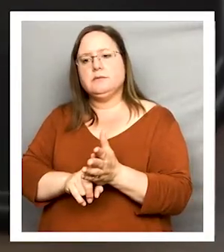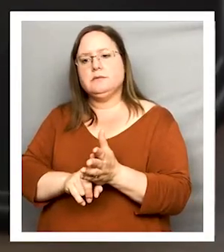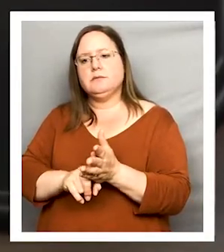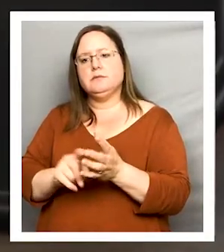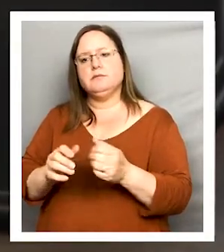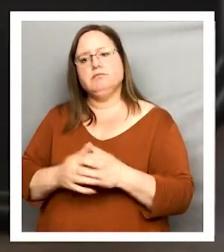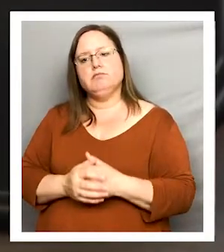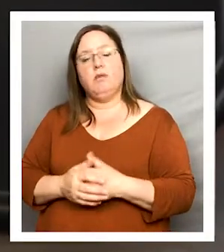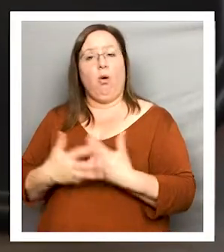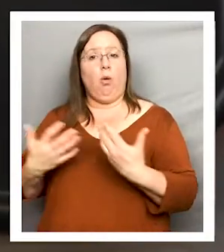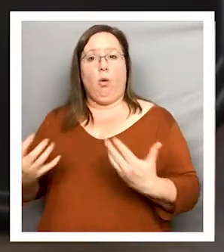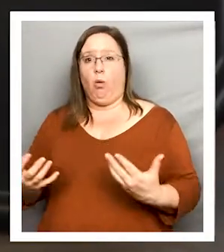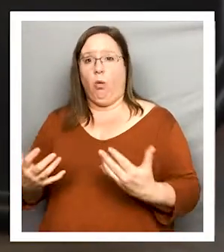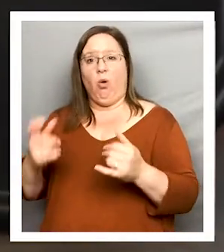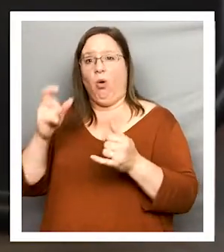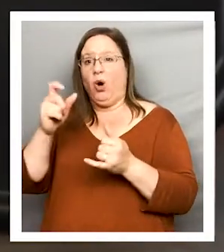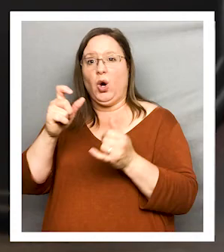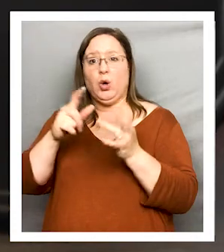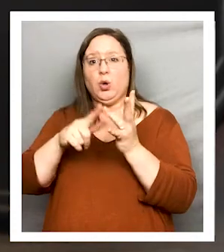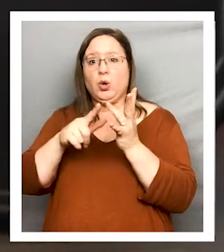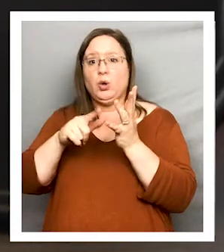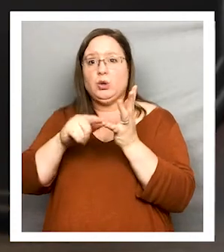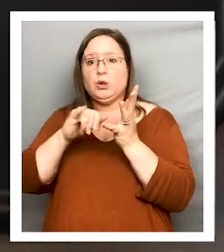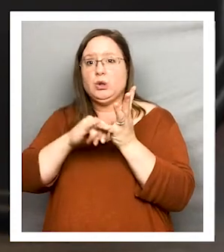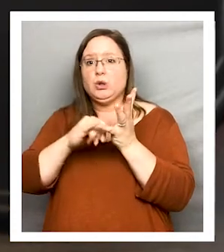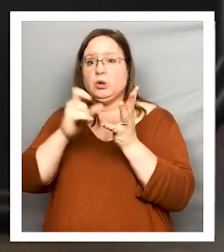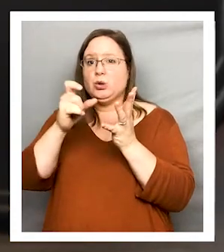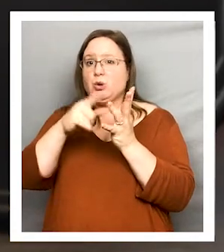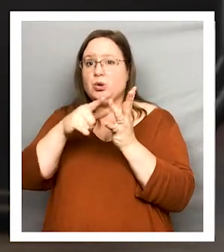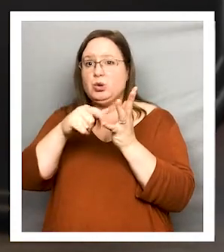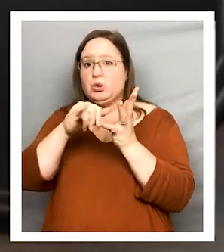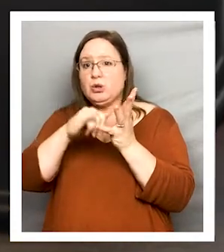or rice or pasta anything like that would be great